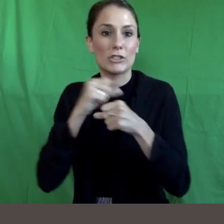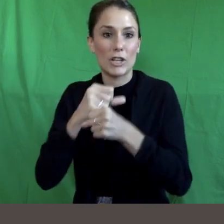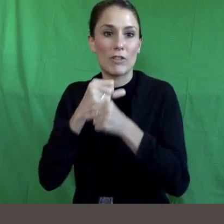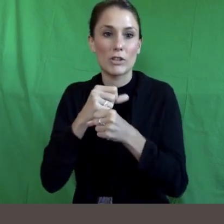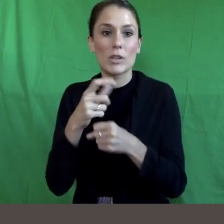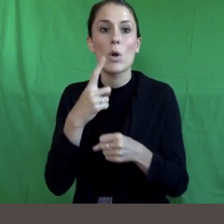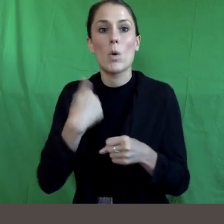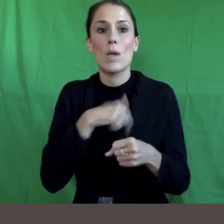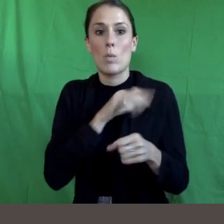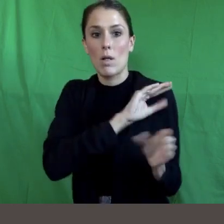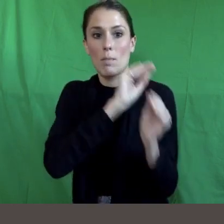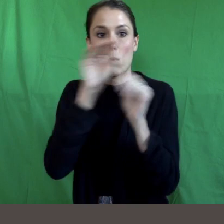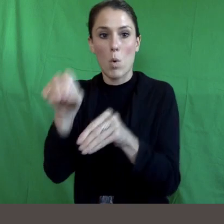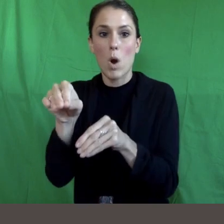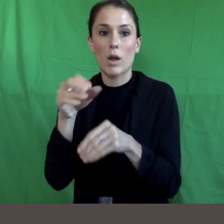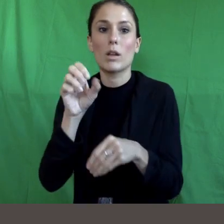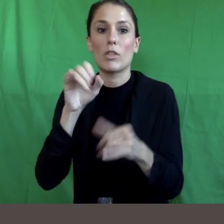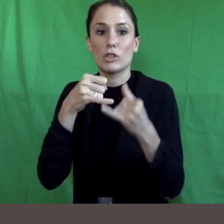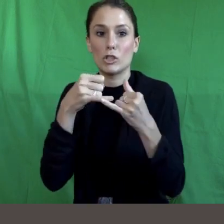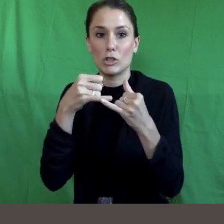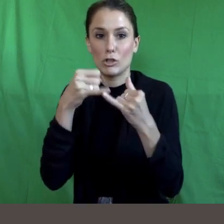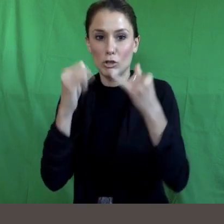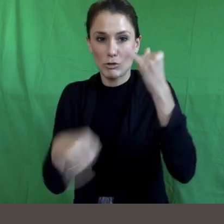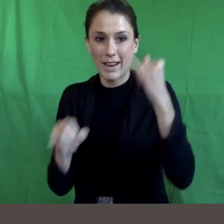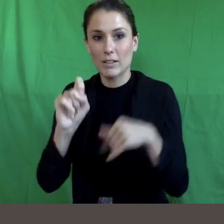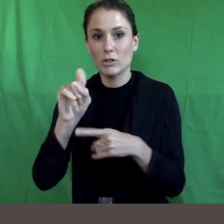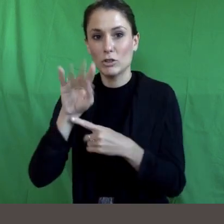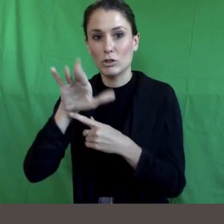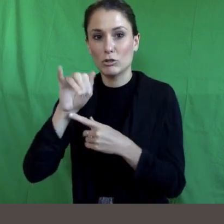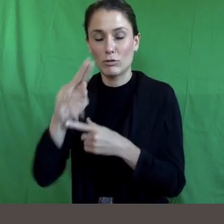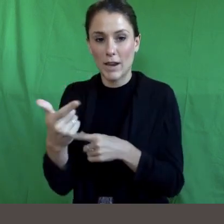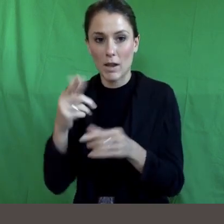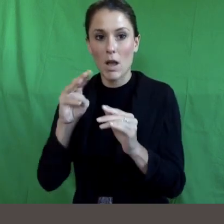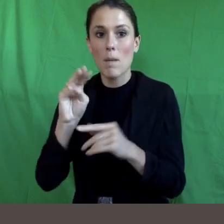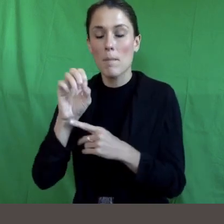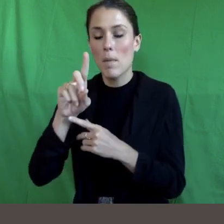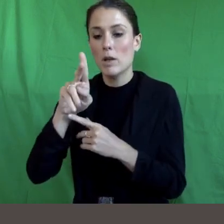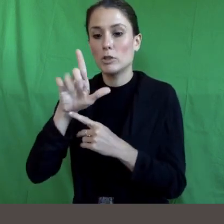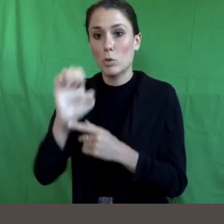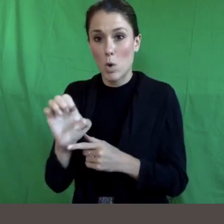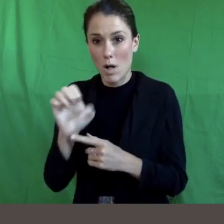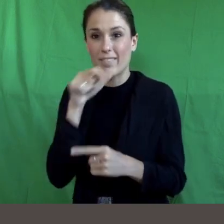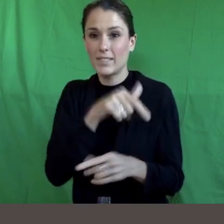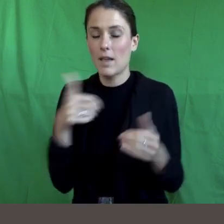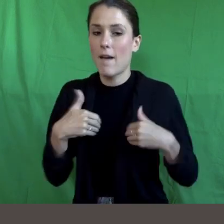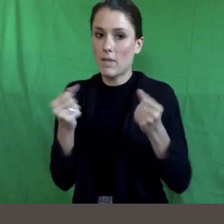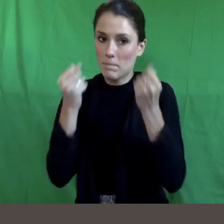Consider the code below. We're going to import the string module and if you've worked with this module before, we know that it has a couple of very useful attributes.